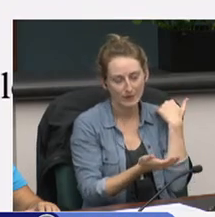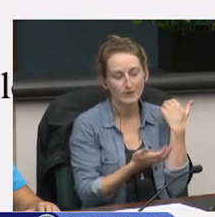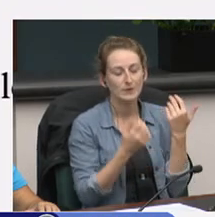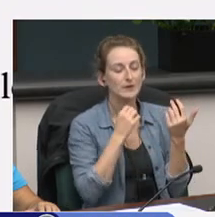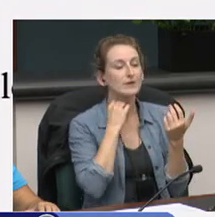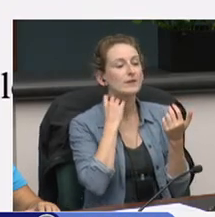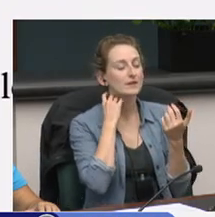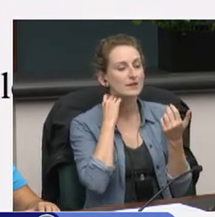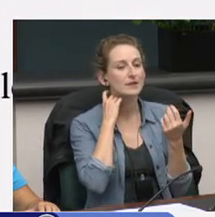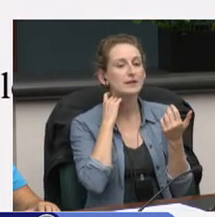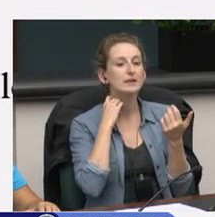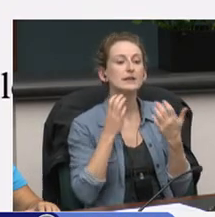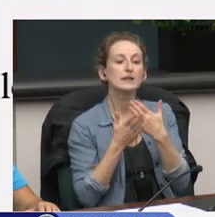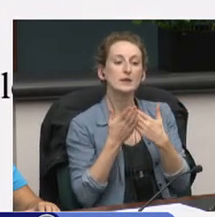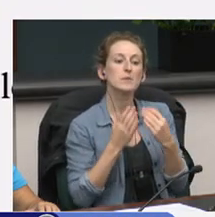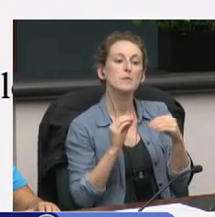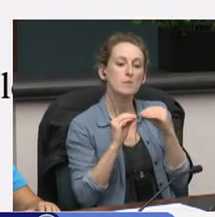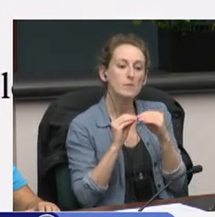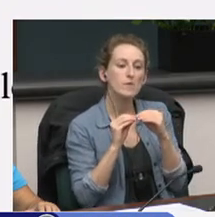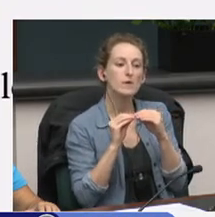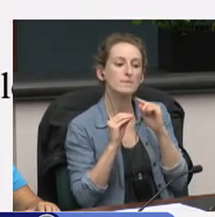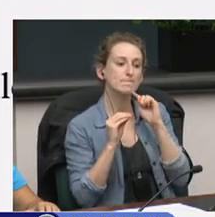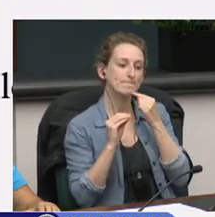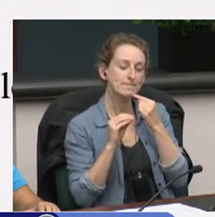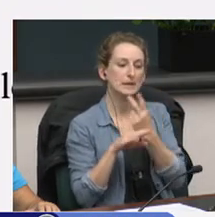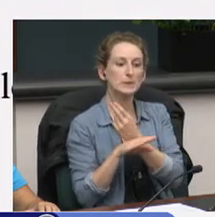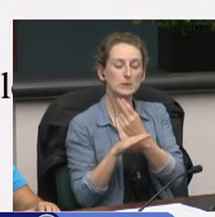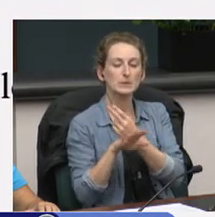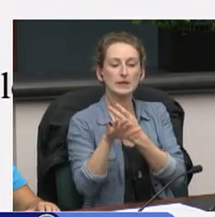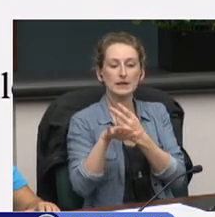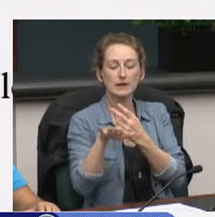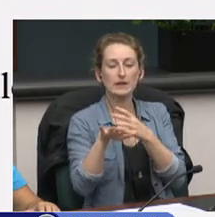higher or more intense uses there's increased setbacks